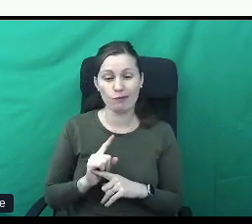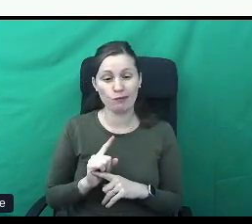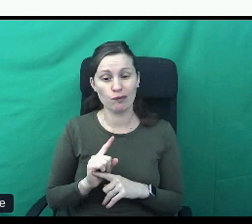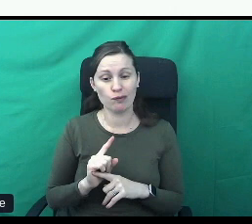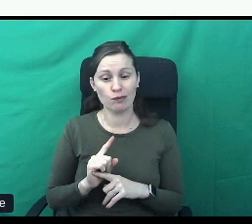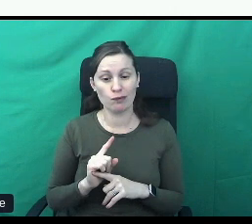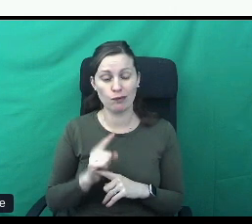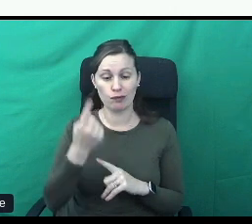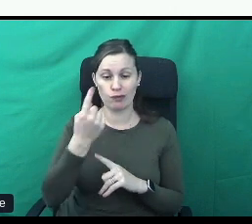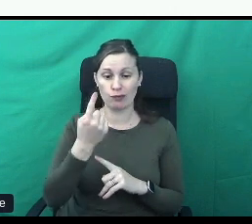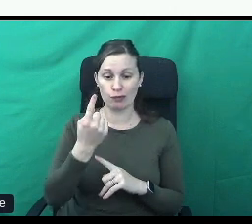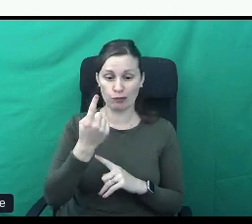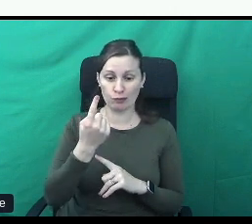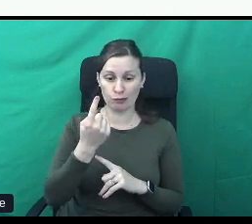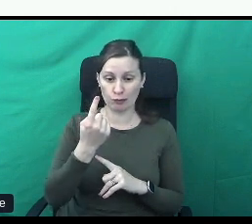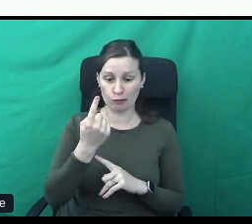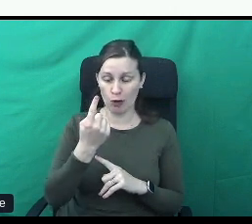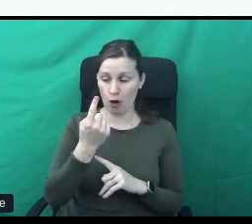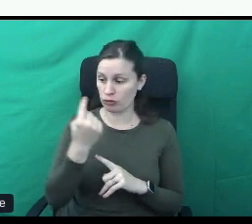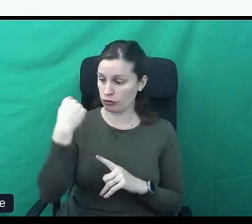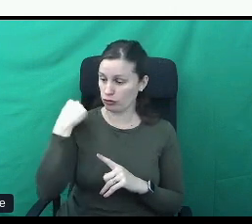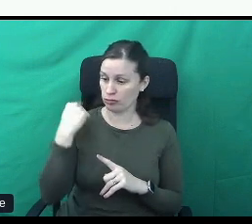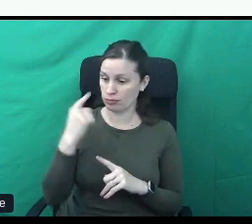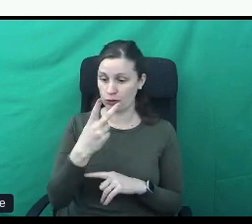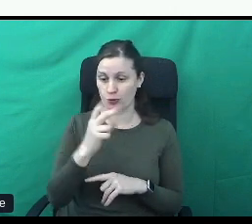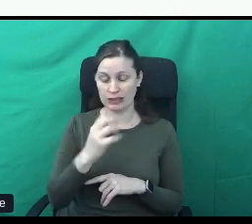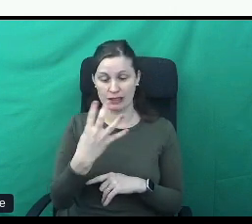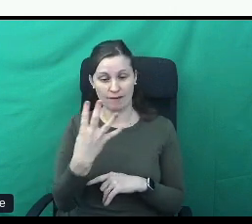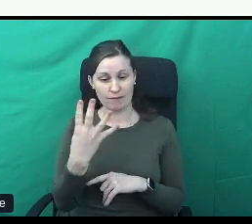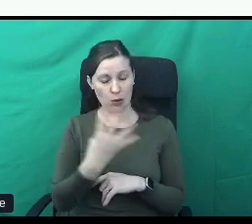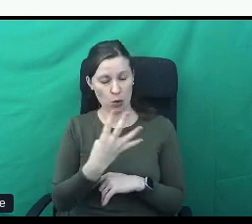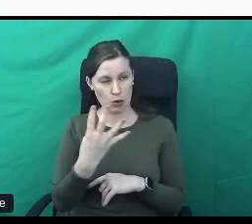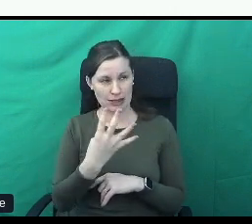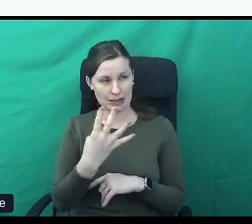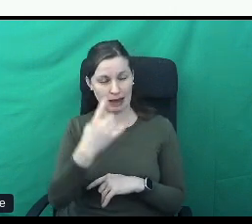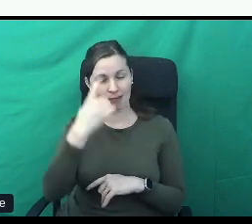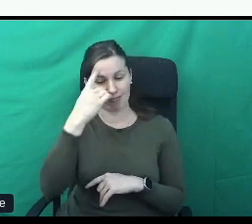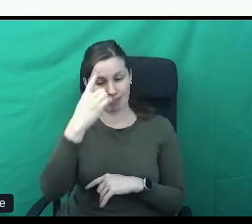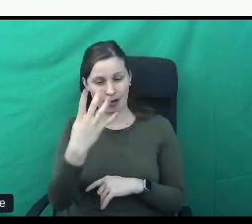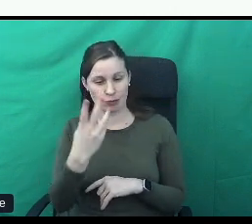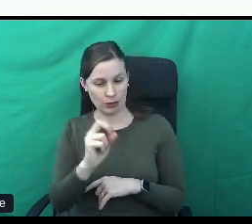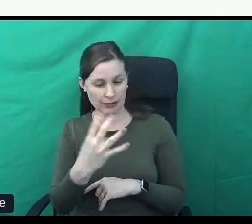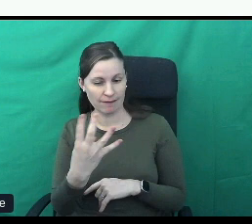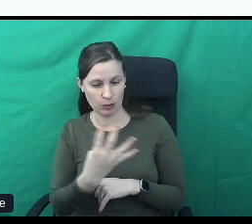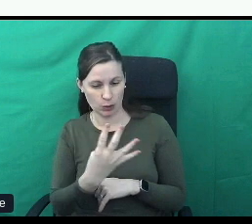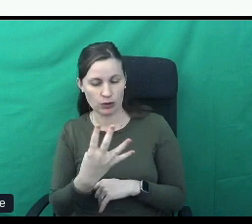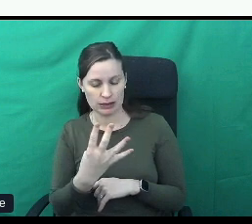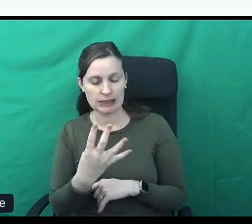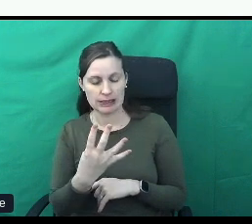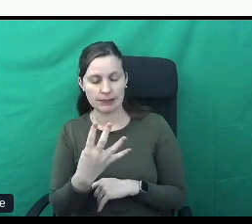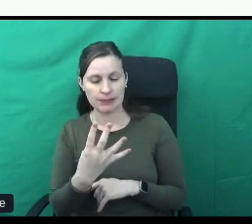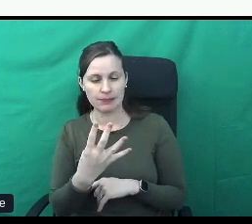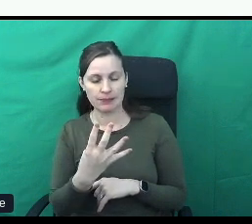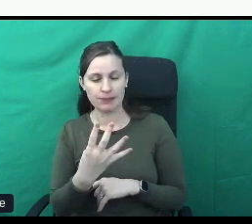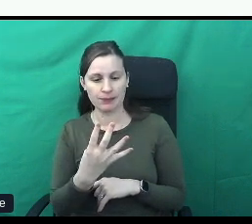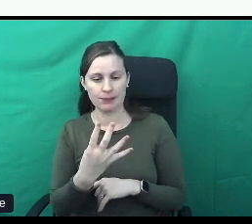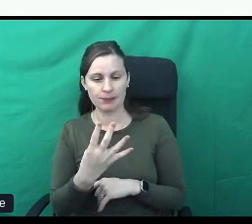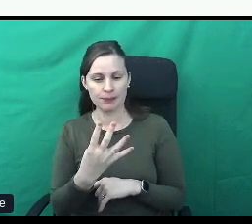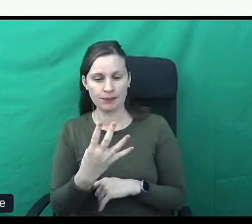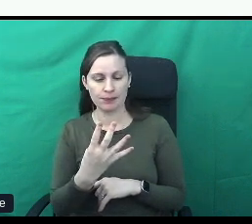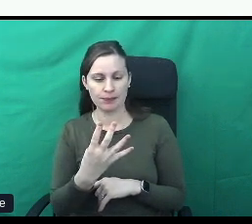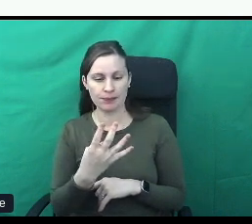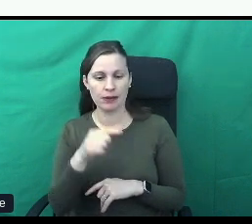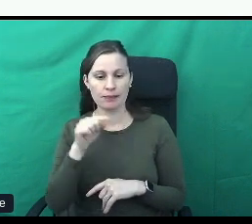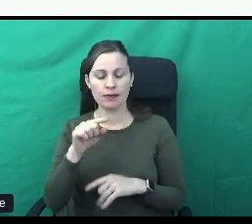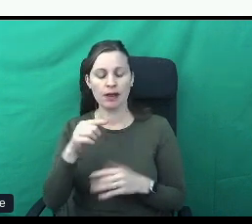the standard that was first in 2014 I believe - to fill the gap, this was before this was